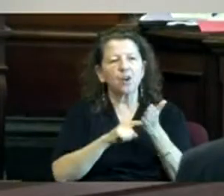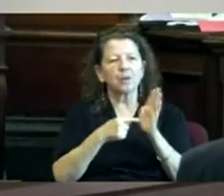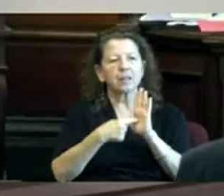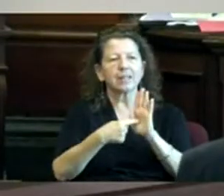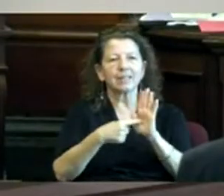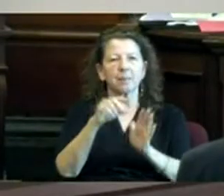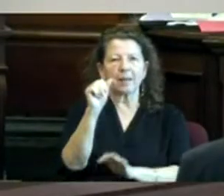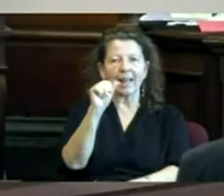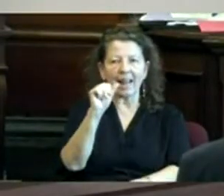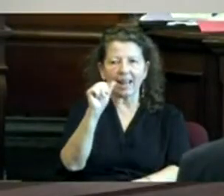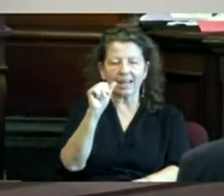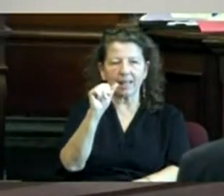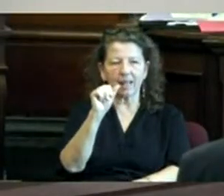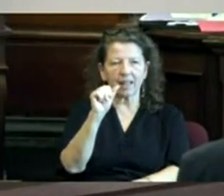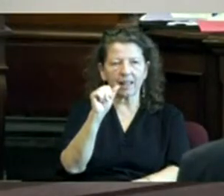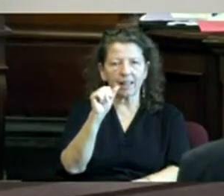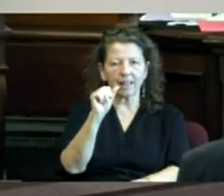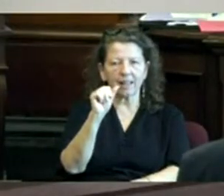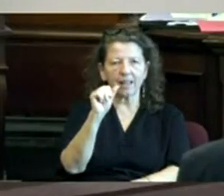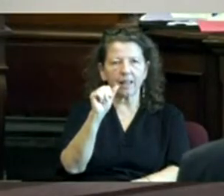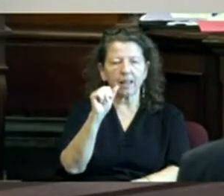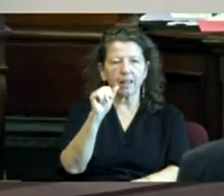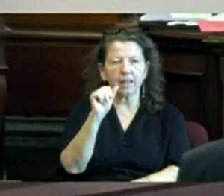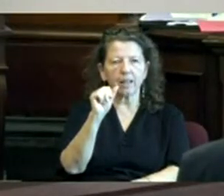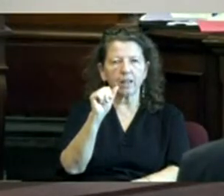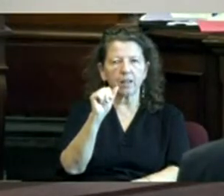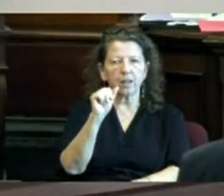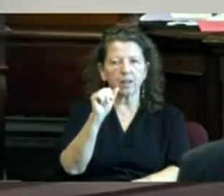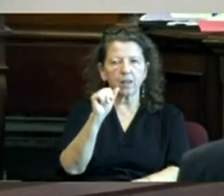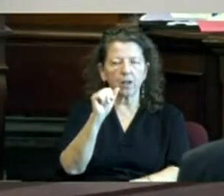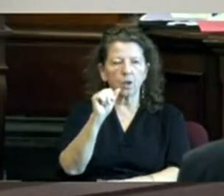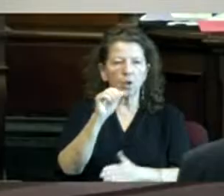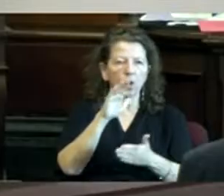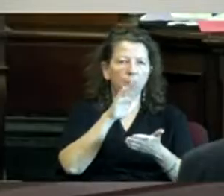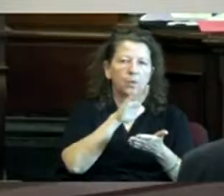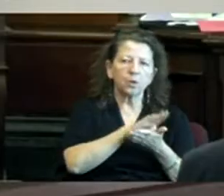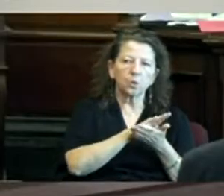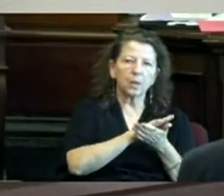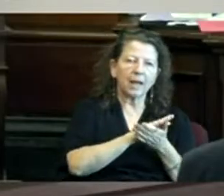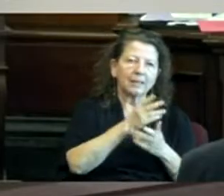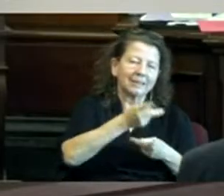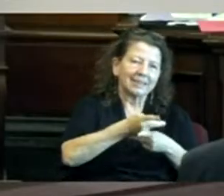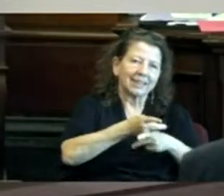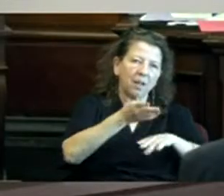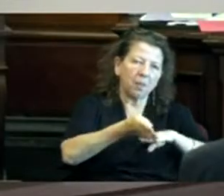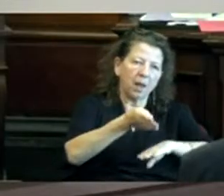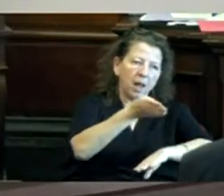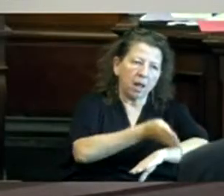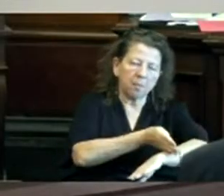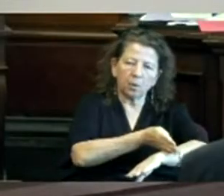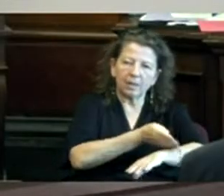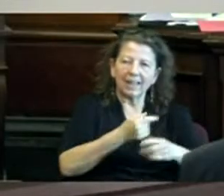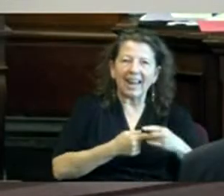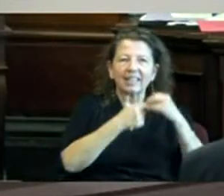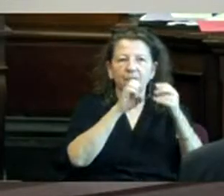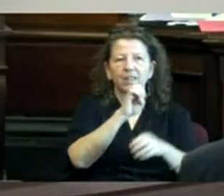masonry did. But I have a question I noticed on the exhibit A in your in the transmittal, all the other